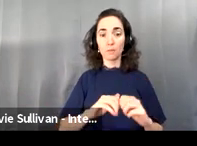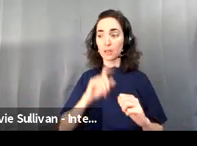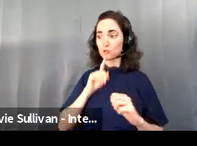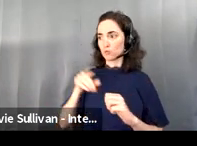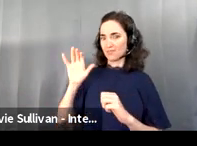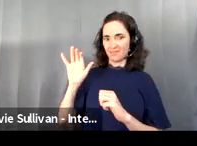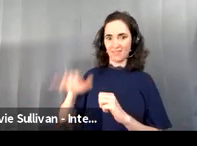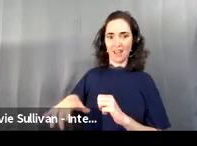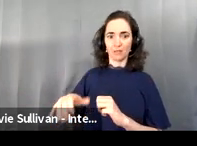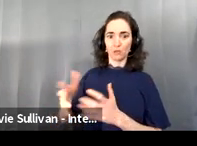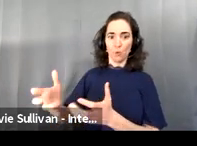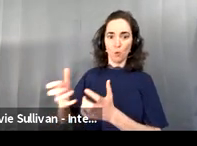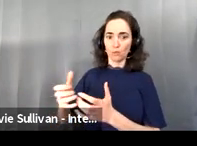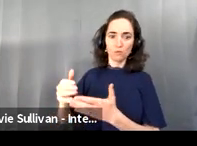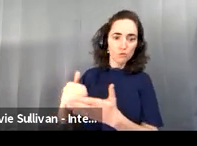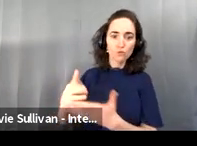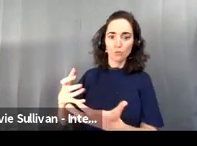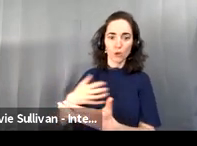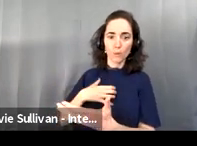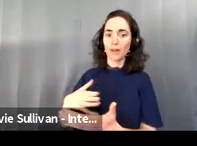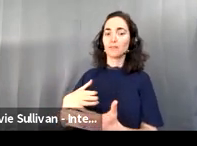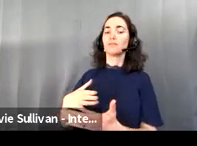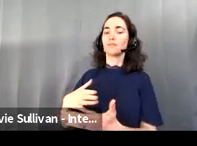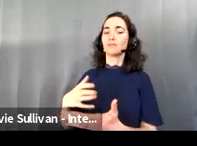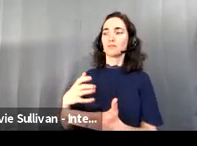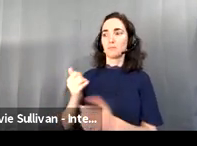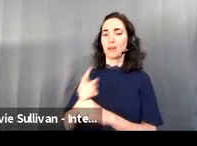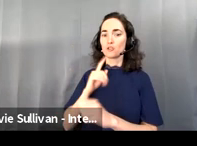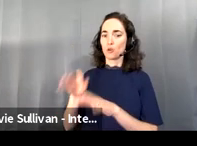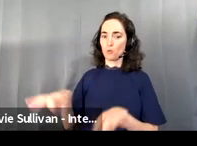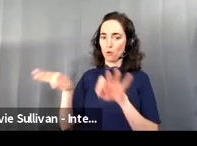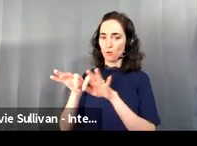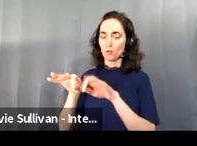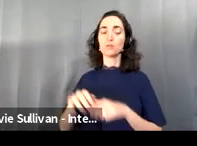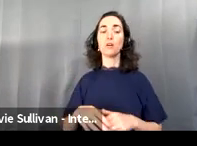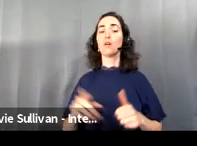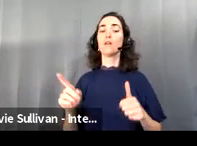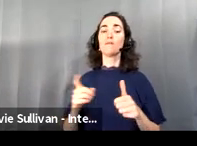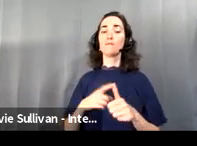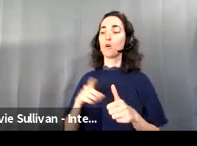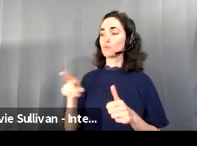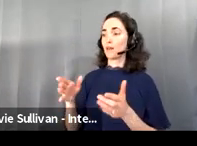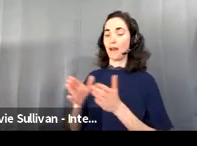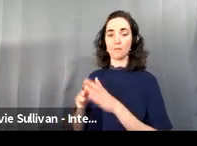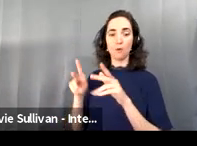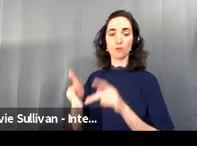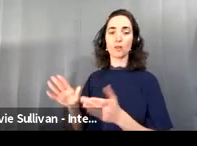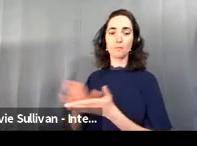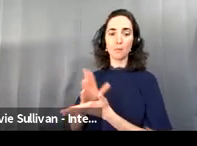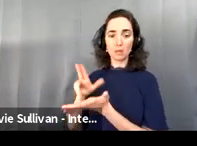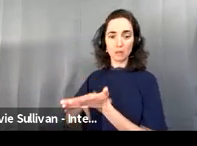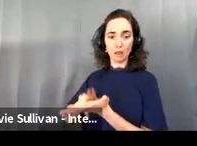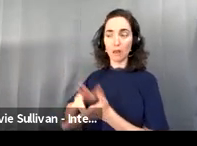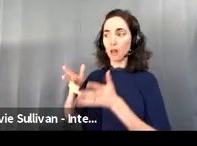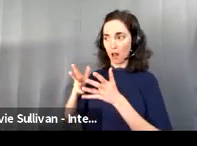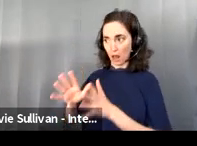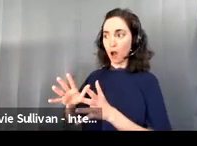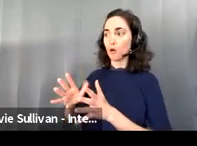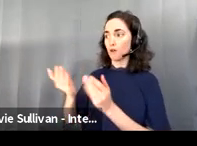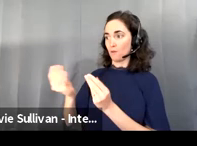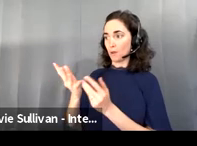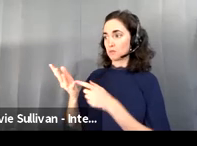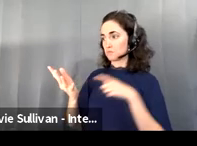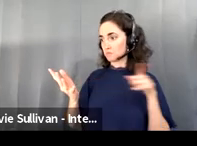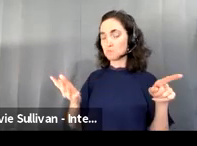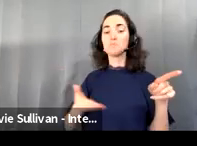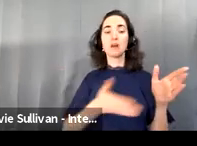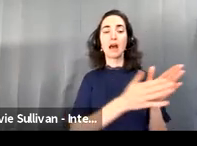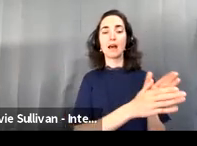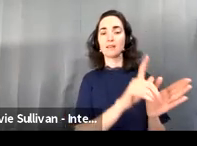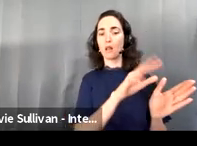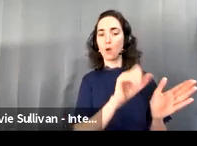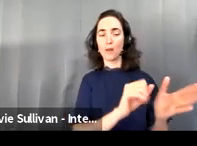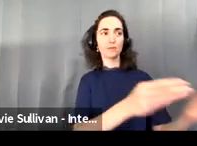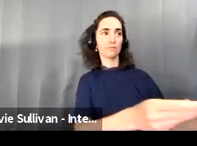And we do that by, you know making contact with LR read, once we've gotten releases. Signed, and we request the relevant records.